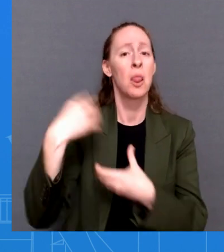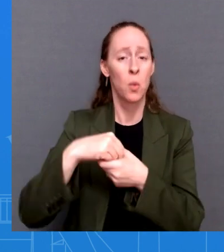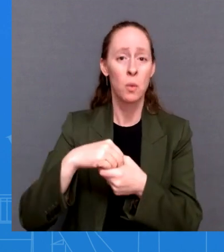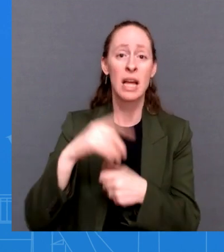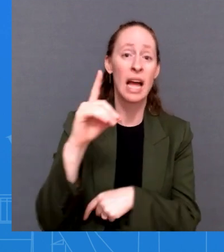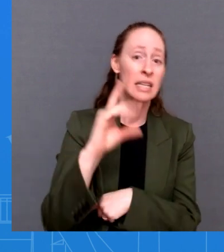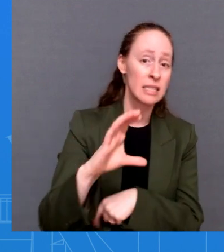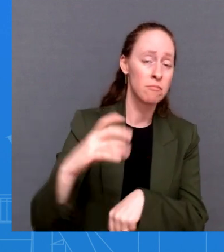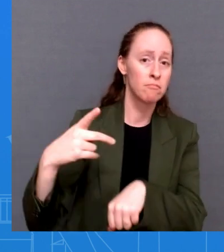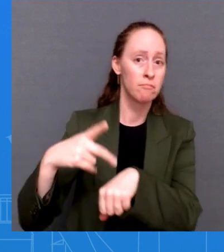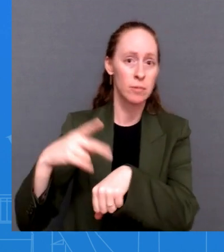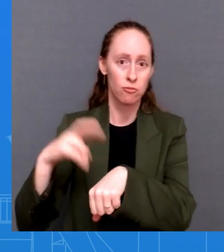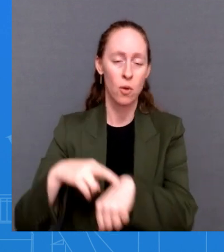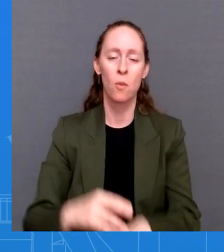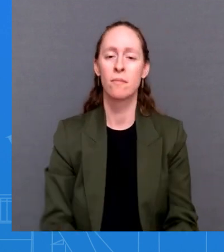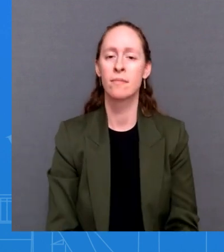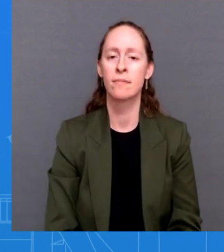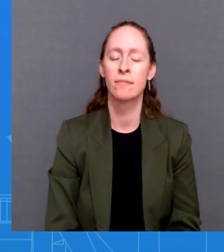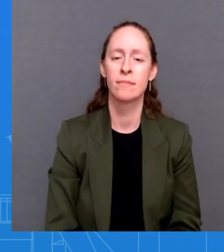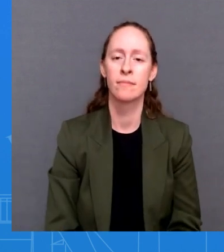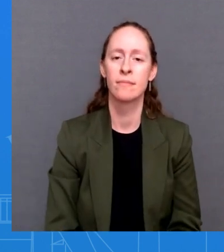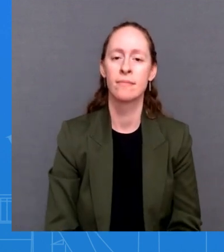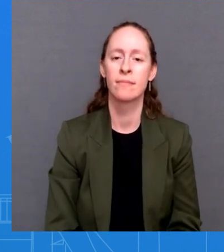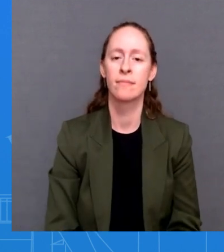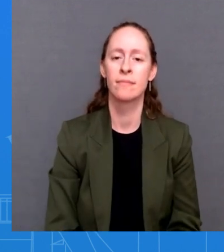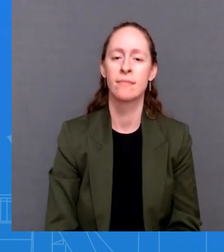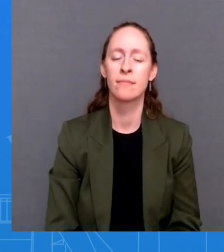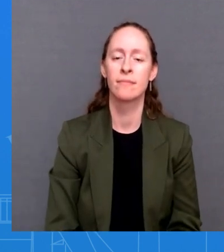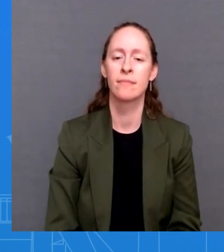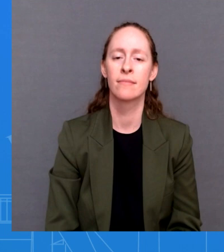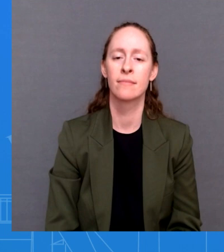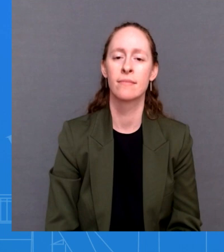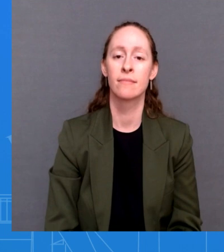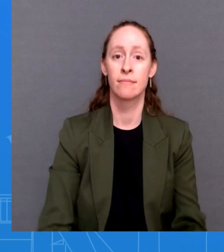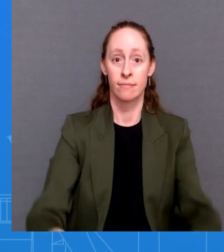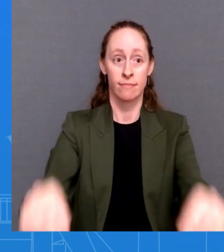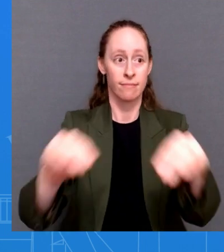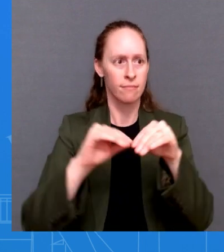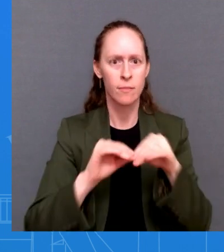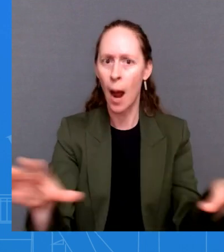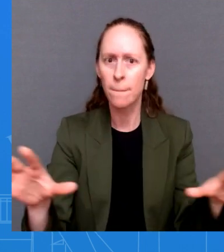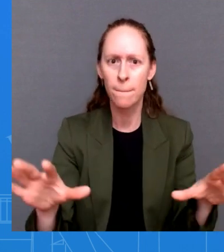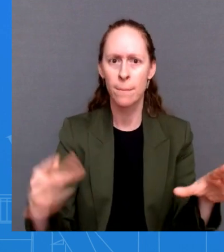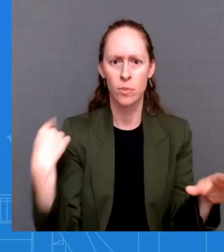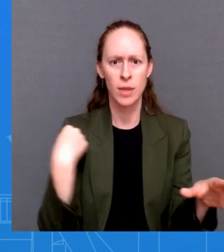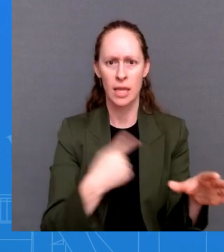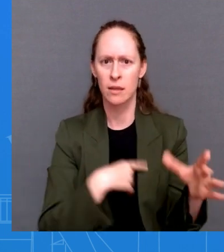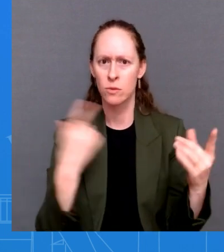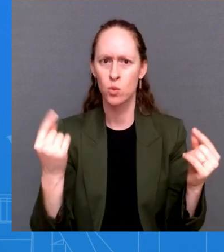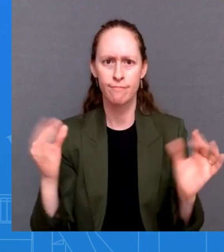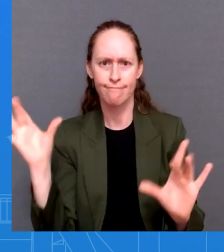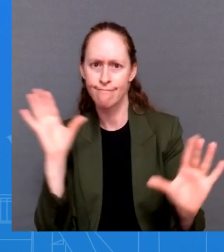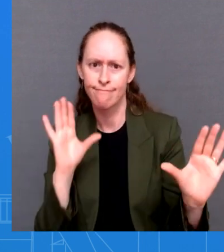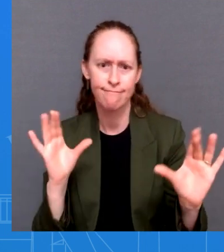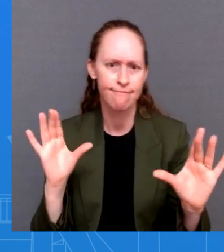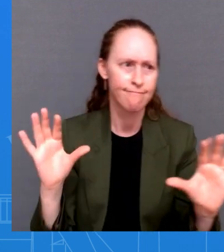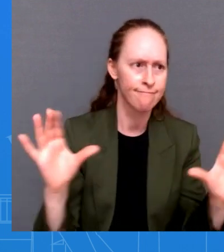CDC has worked diligently to make data available as quickly as possible to help raise awareness and guide decision making.